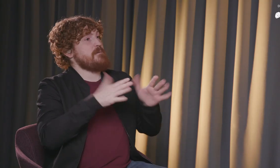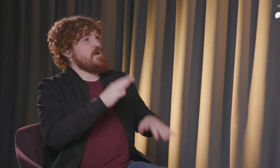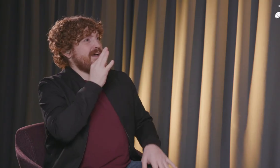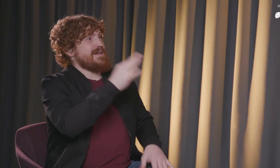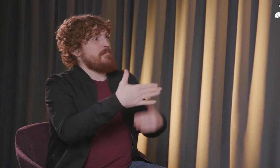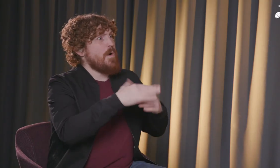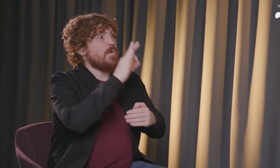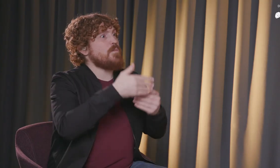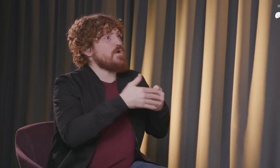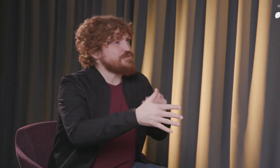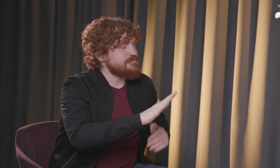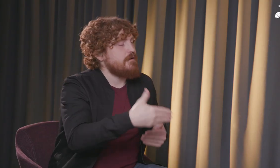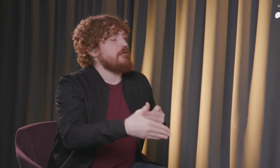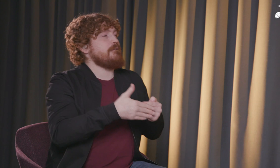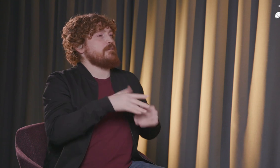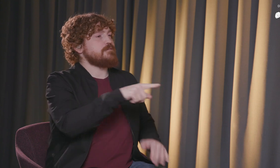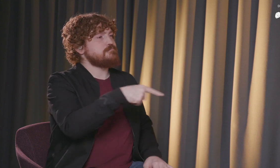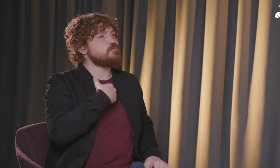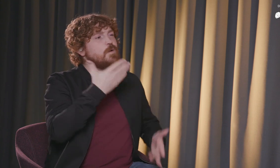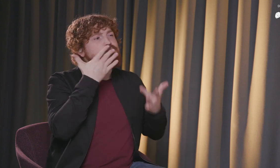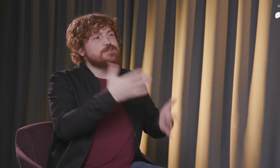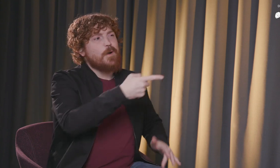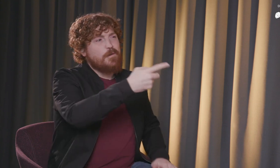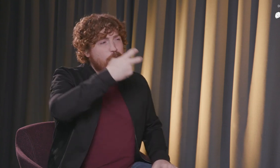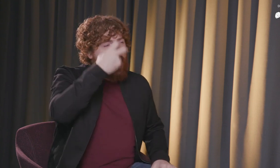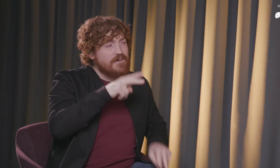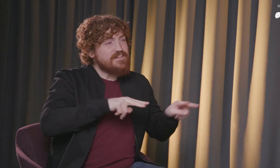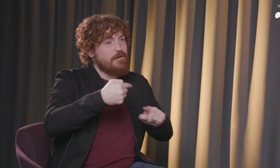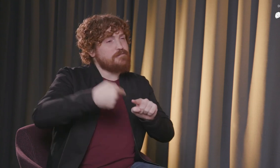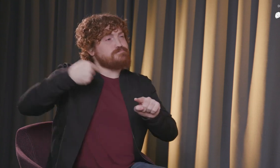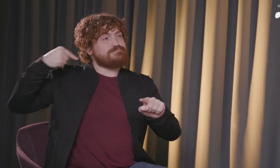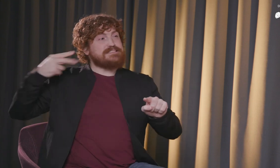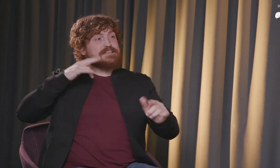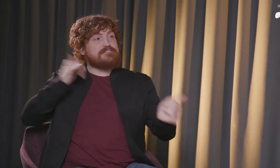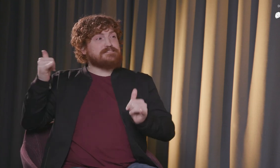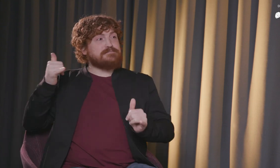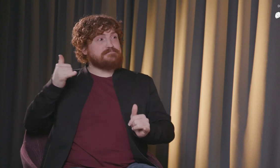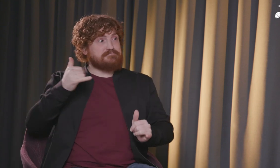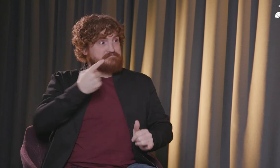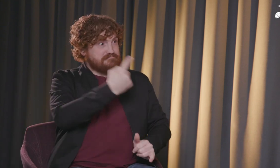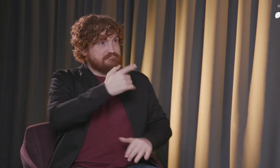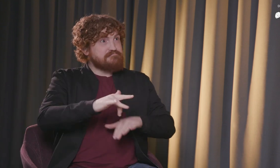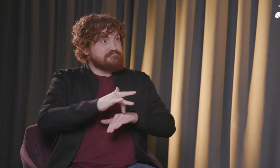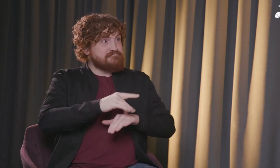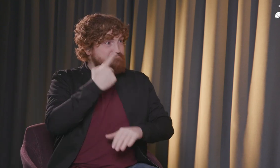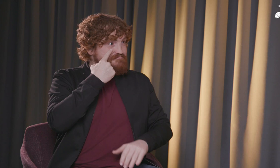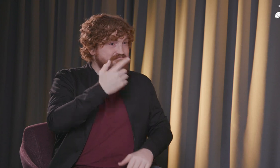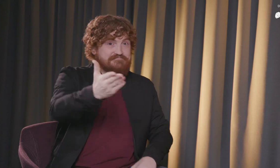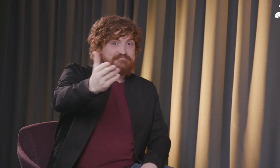Before I ask you any further questions, I want to show you some old videos from previous Deaffests. Including your own performances, let’s take a look.